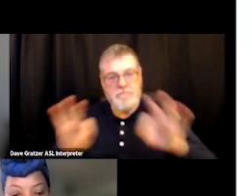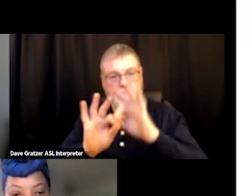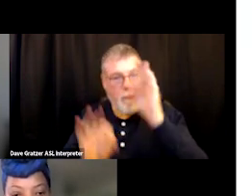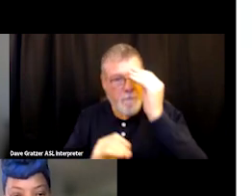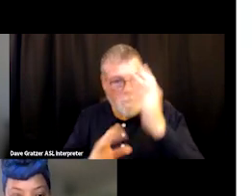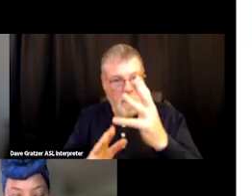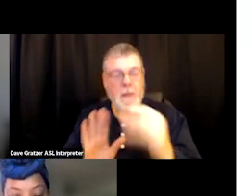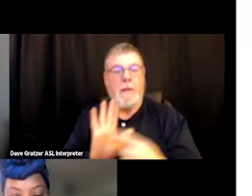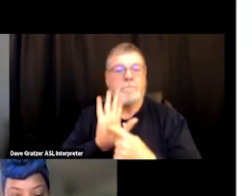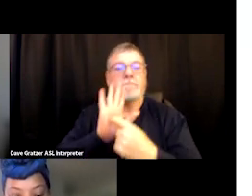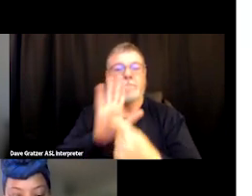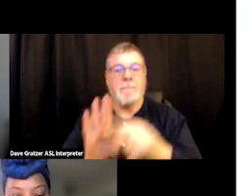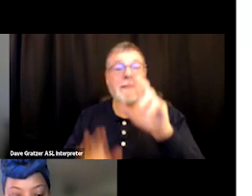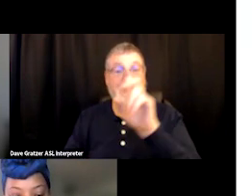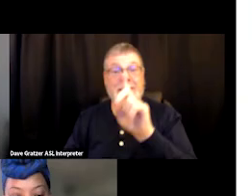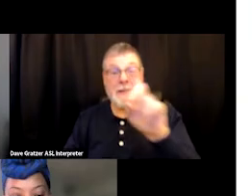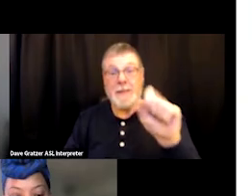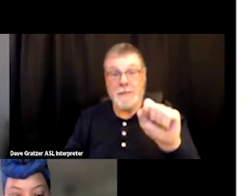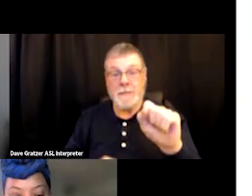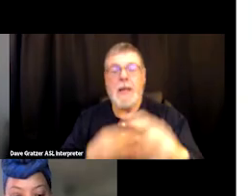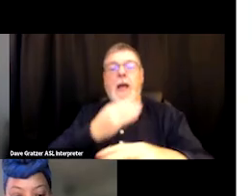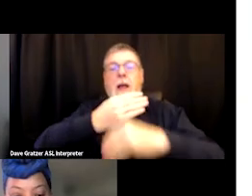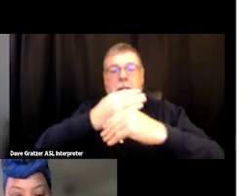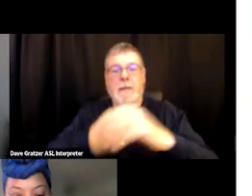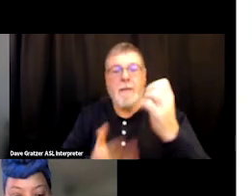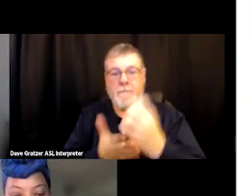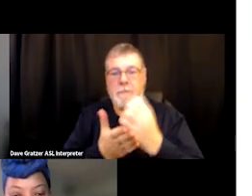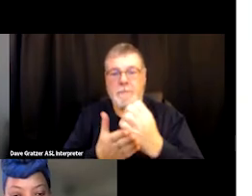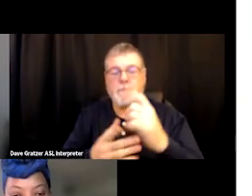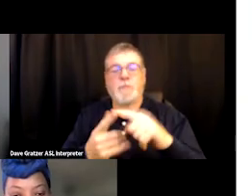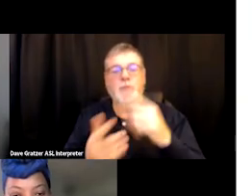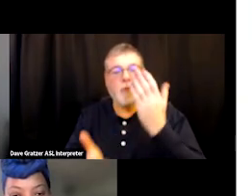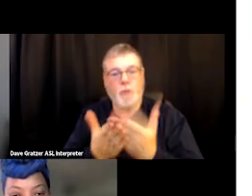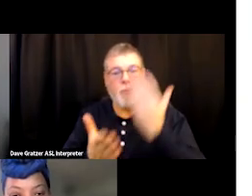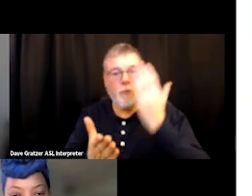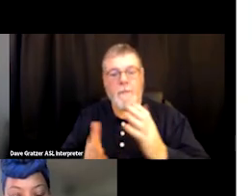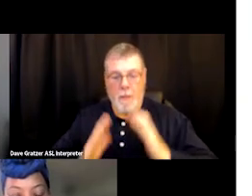and providing it to DDS as supplemental evidence to help prove your client as eligible